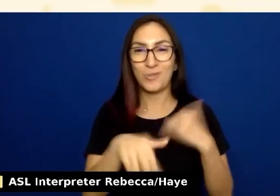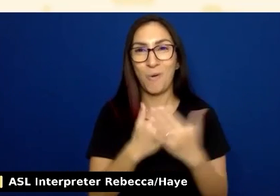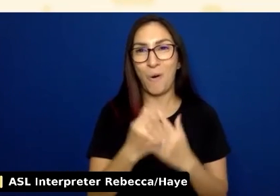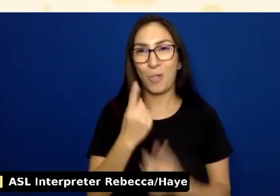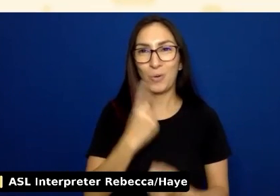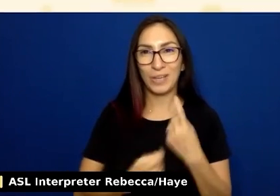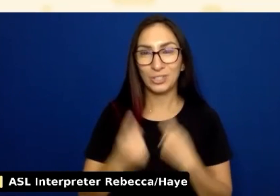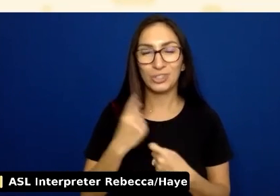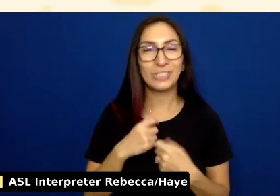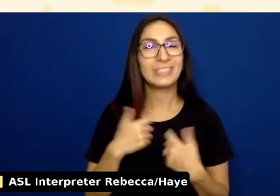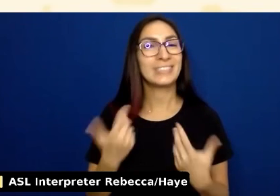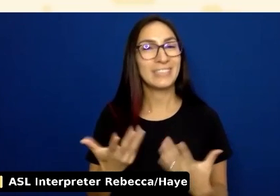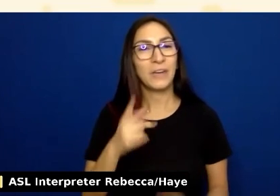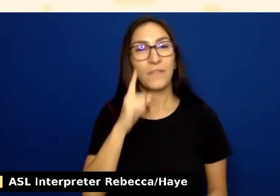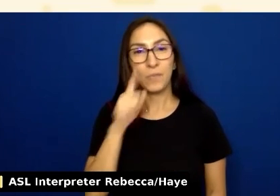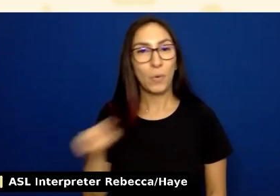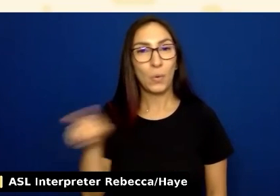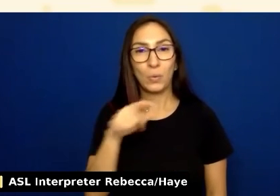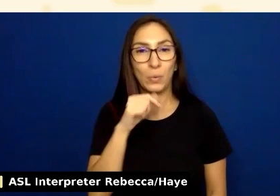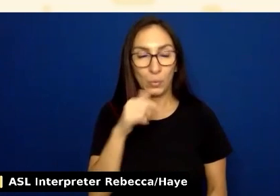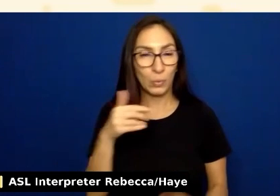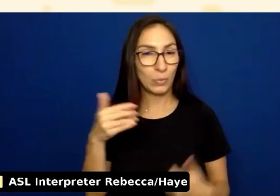And for those of us here, we can continue the conversation